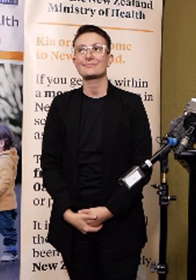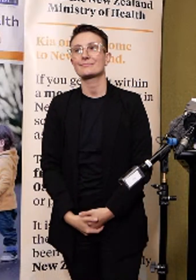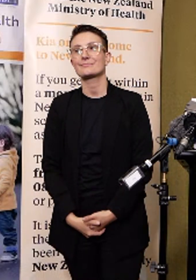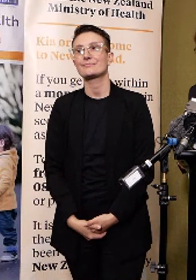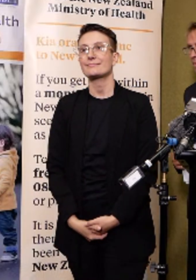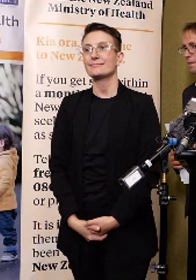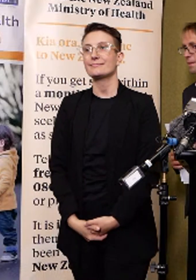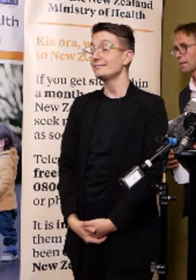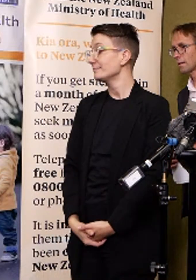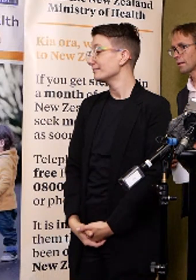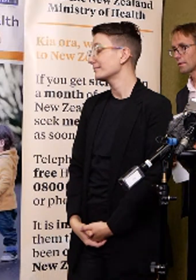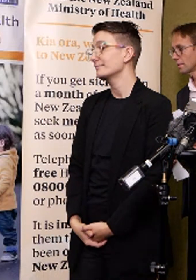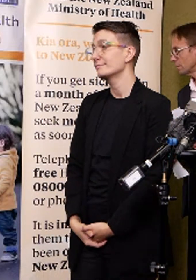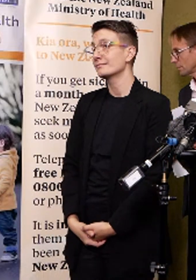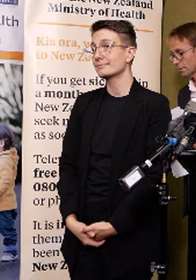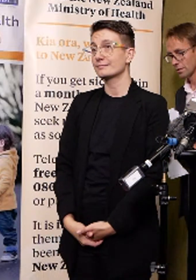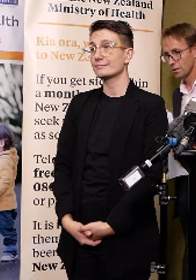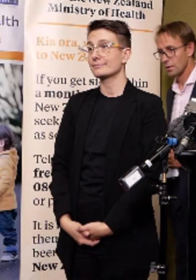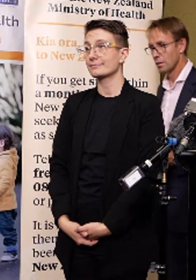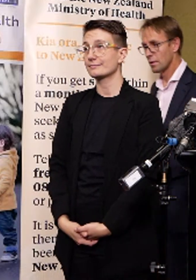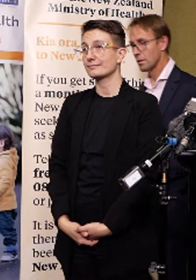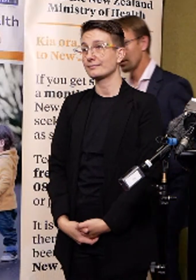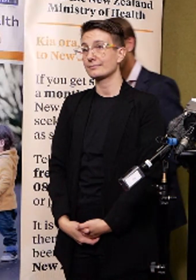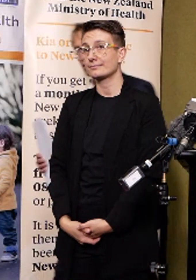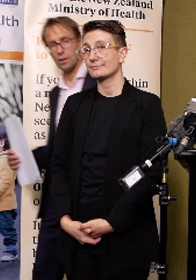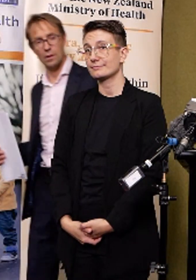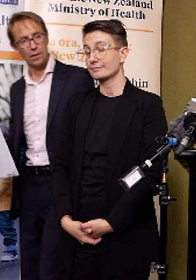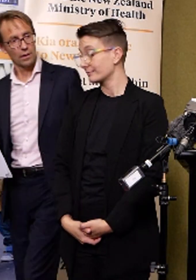And Paul will bring you down and about in the next couple minutes.